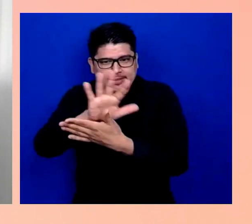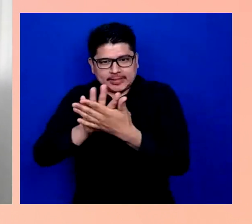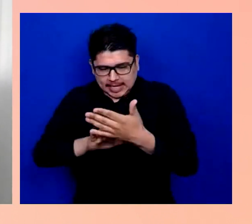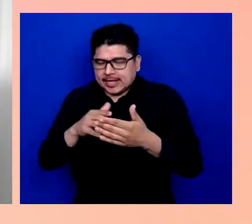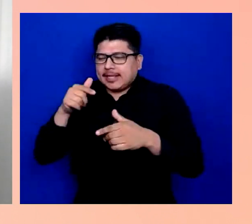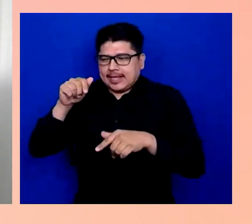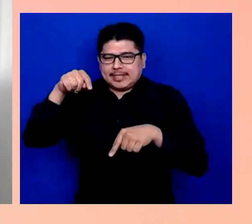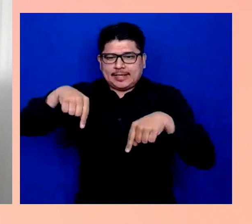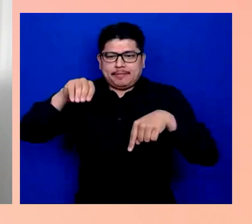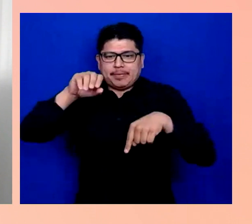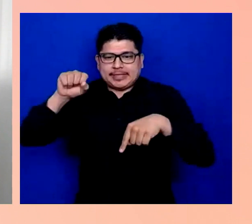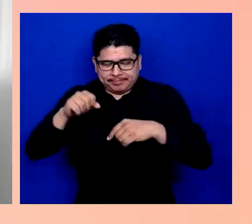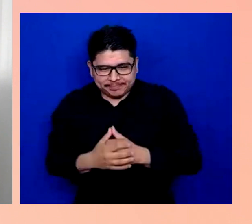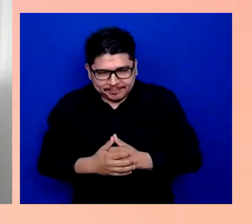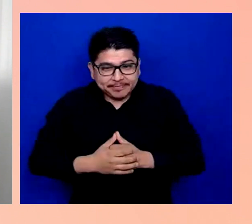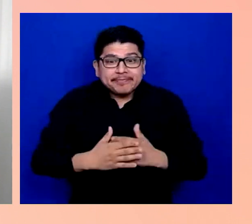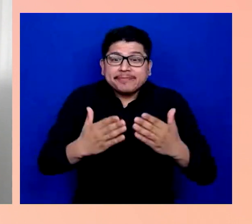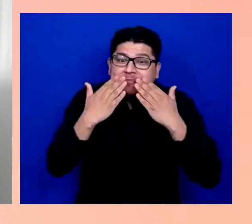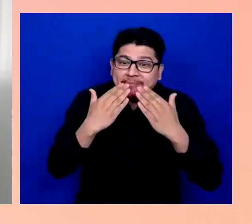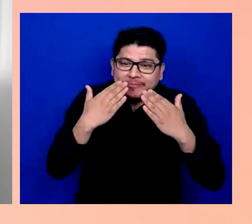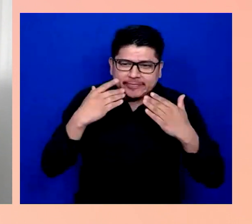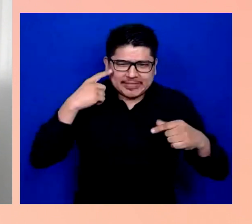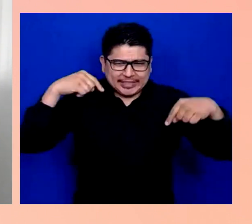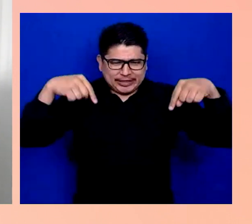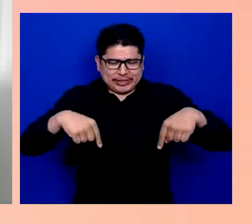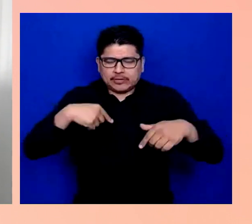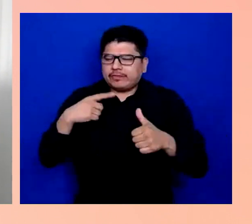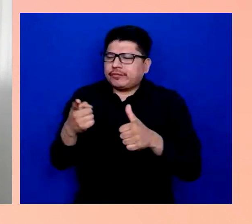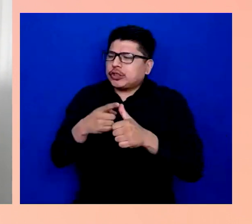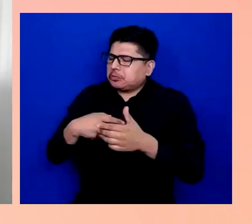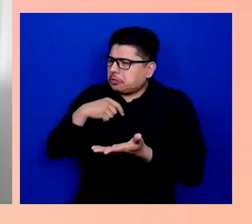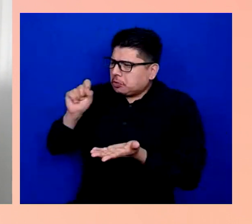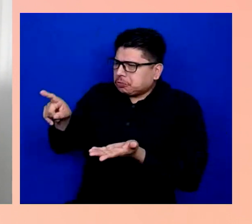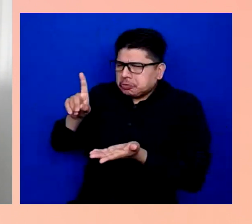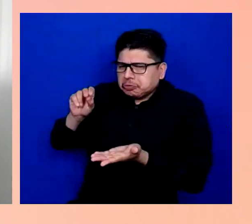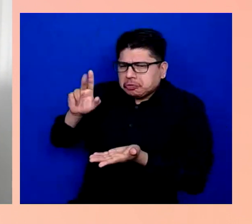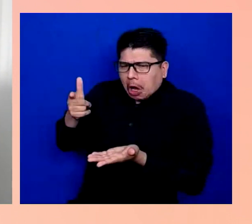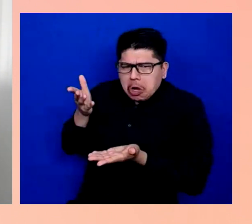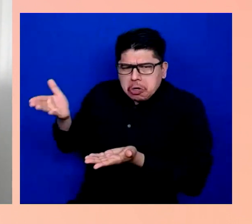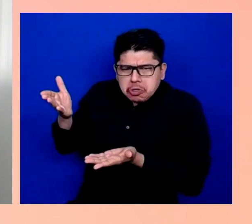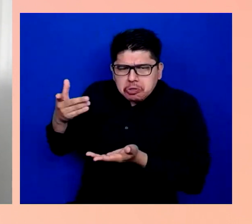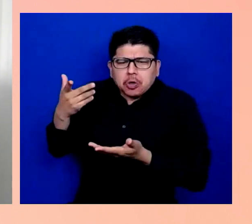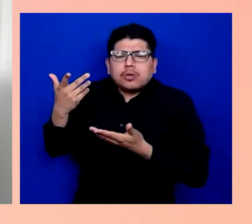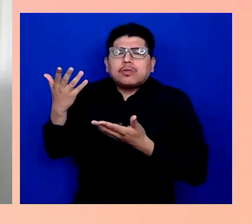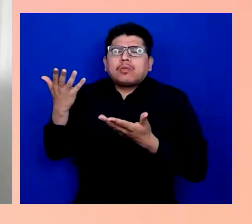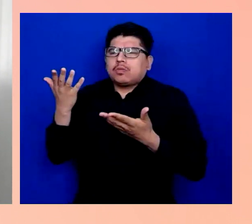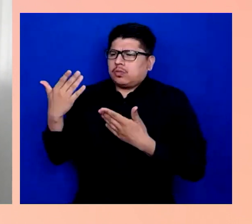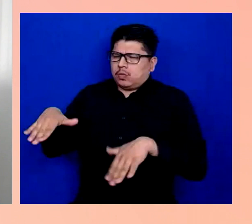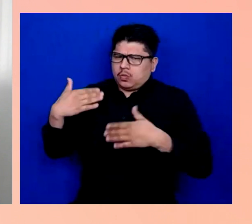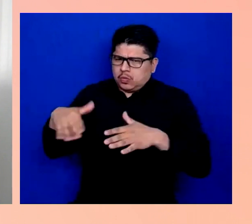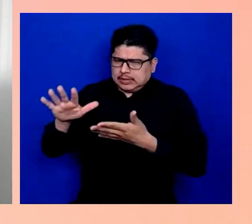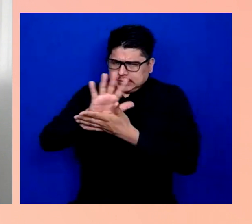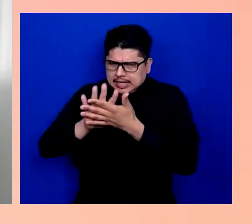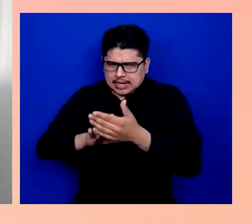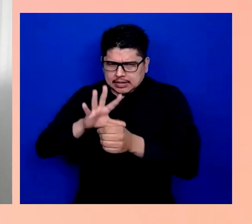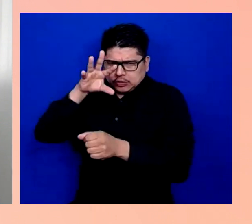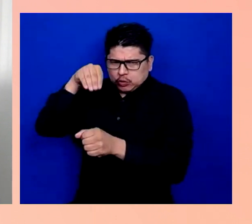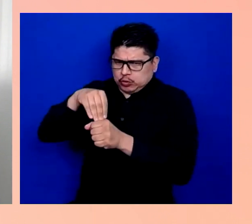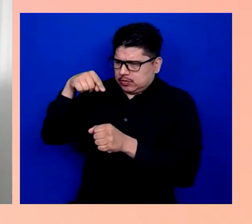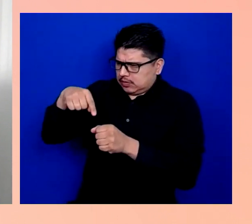You were a key contributor to the Inclusive Design Toolkit for cognition. To address cognition, you say to start with motivations.